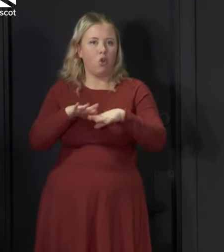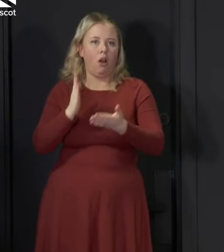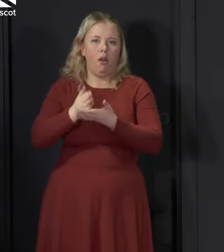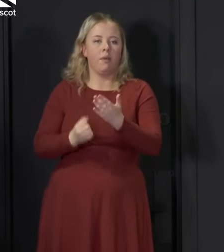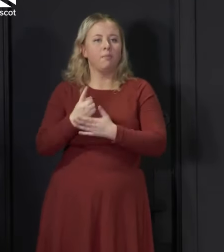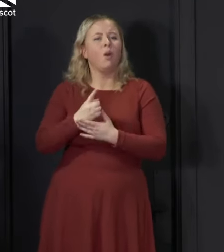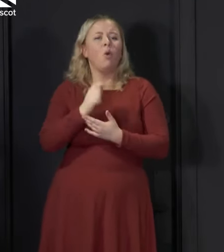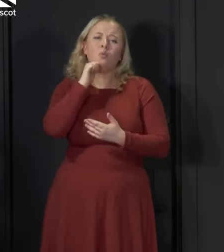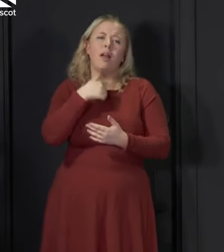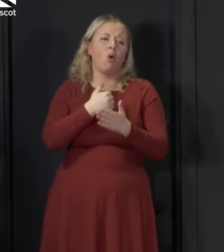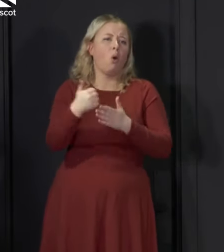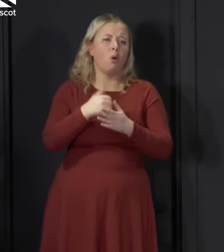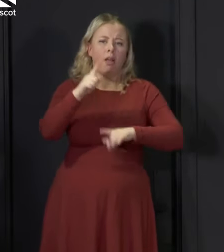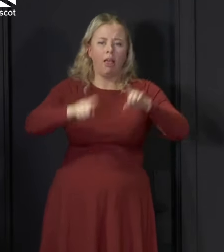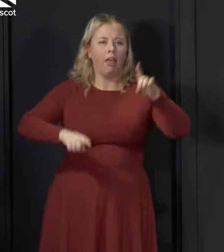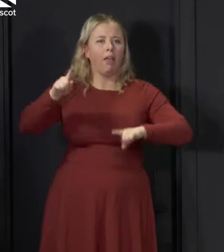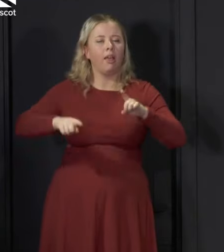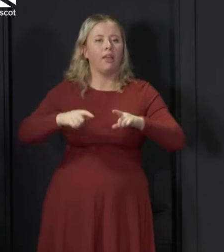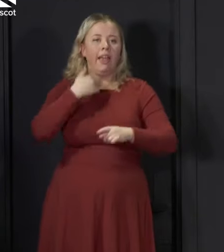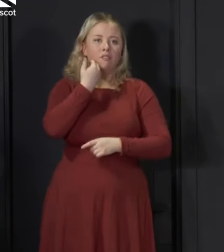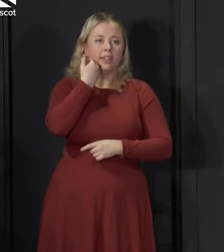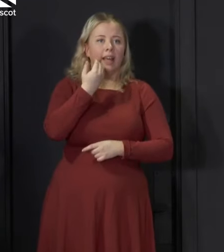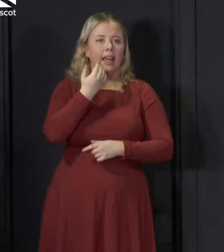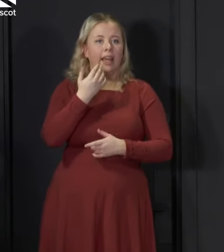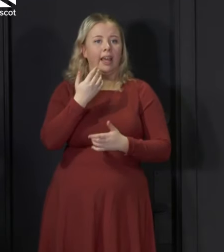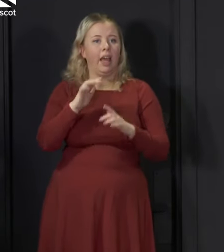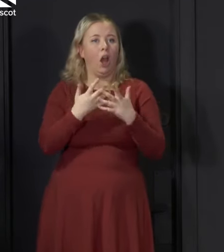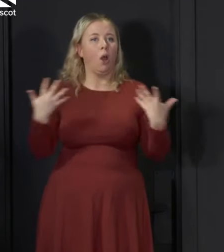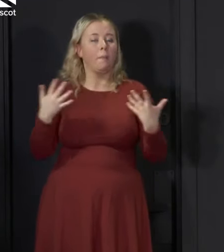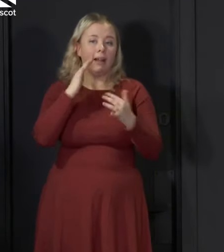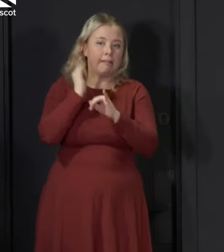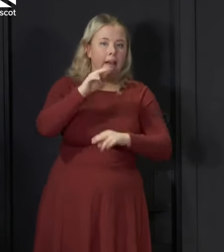of tests and one thing to remember as well, and I won't labour this point right now, but